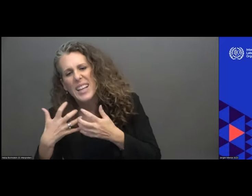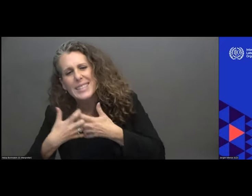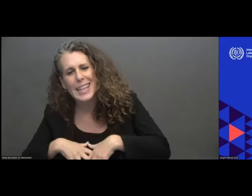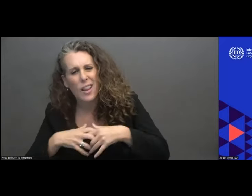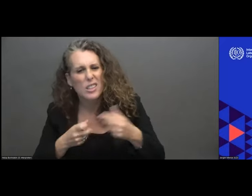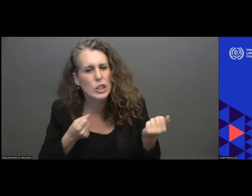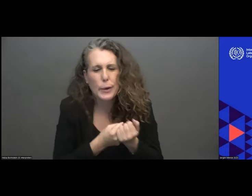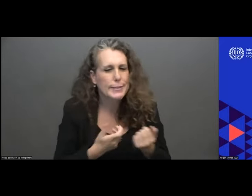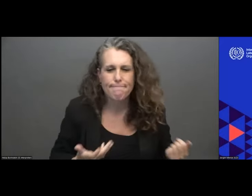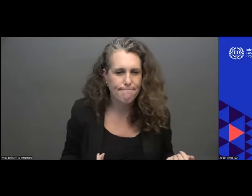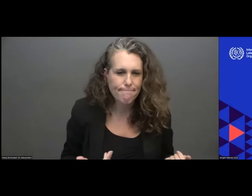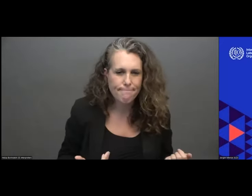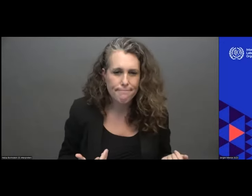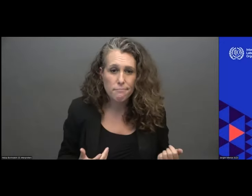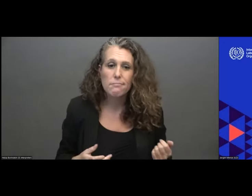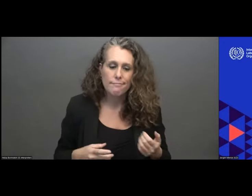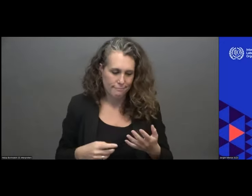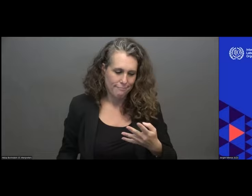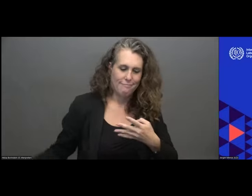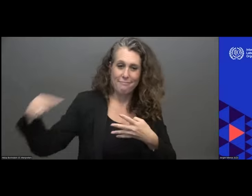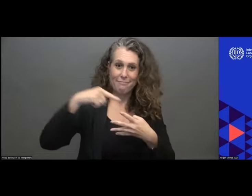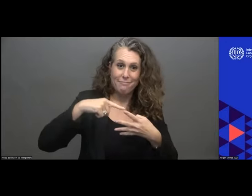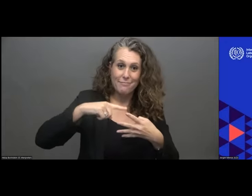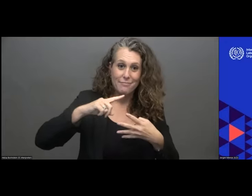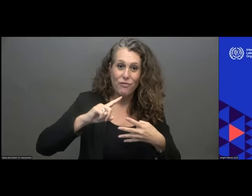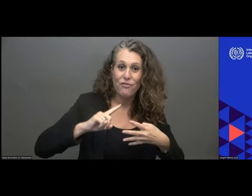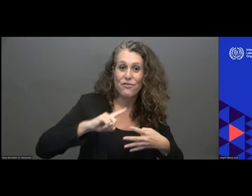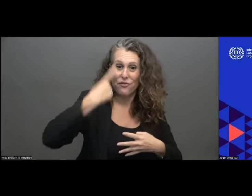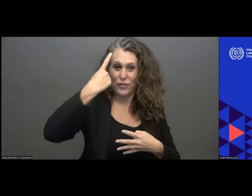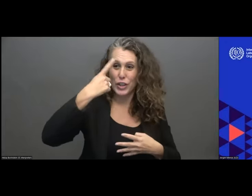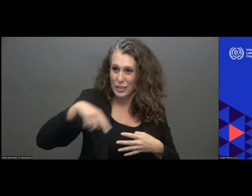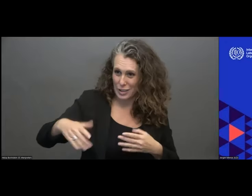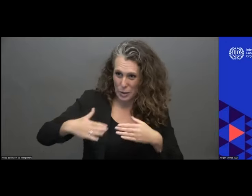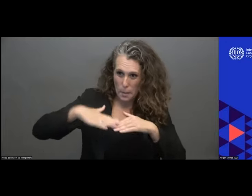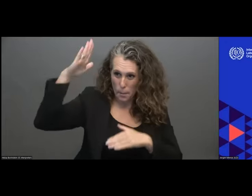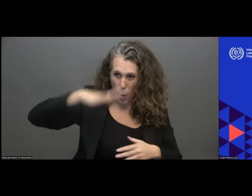interesting, the stigma and prejudice by vast majority of respondents is seen